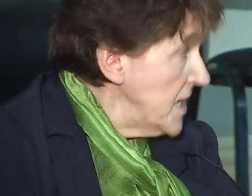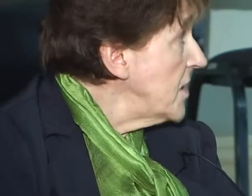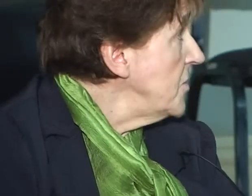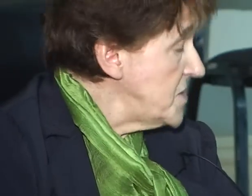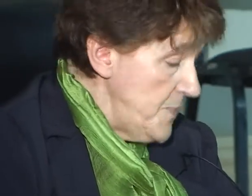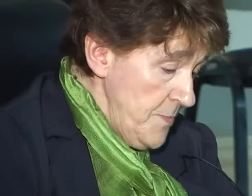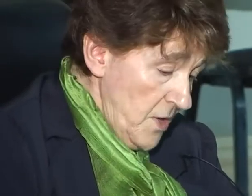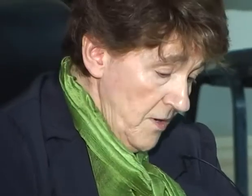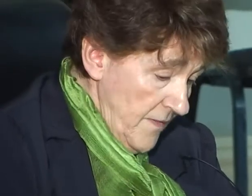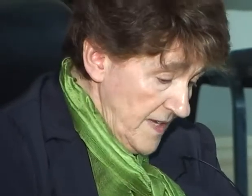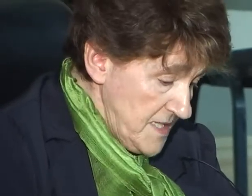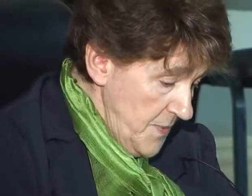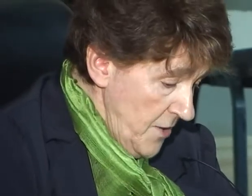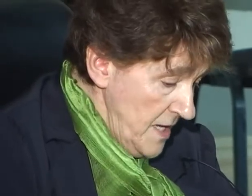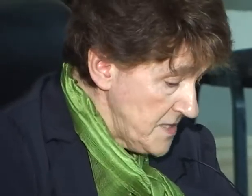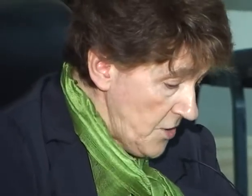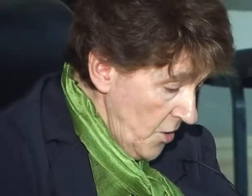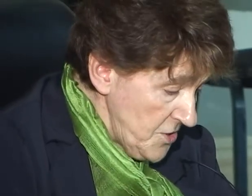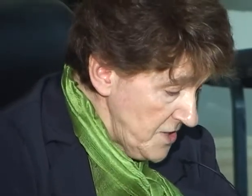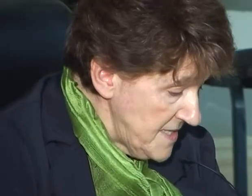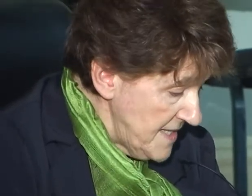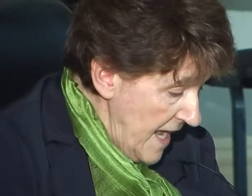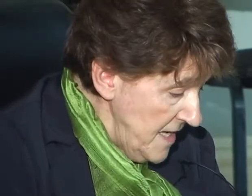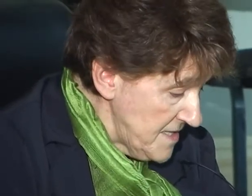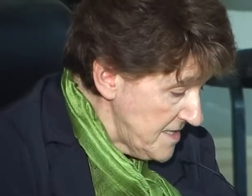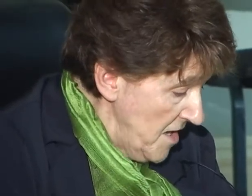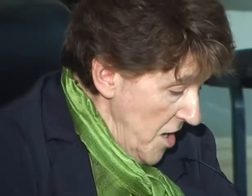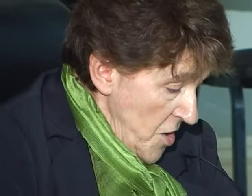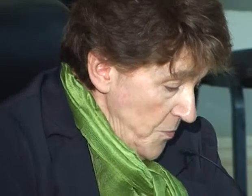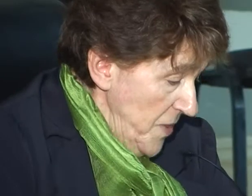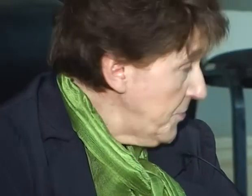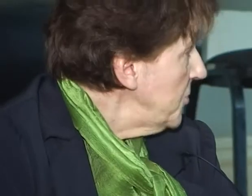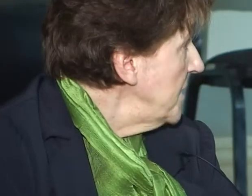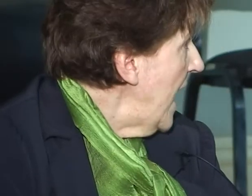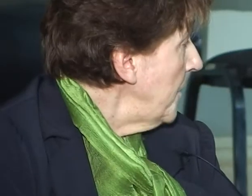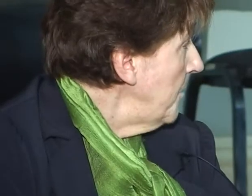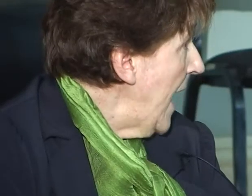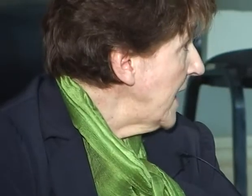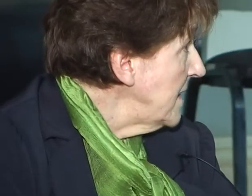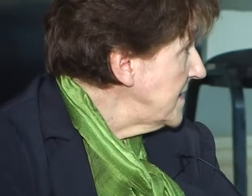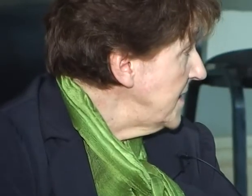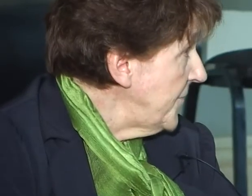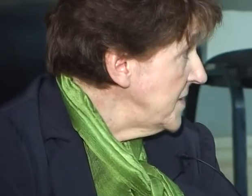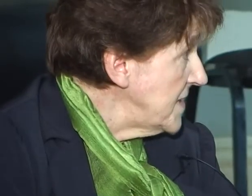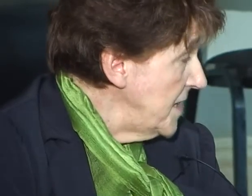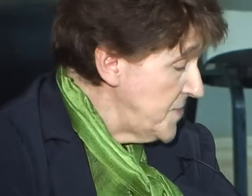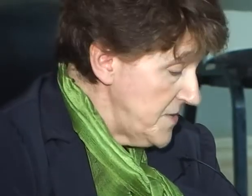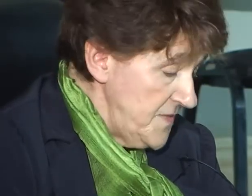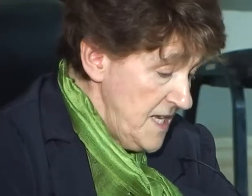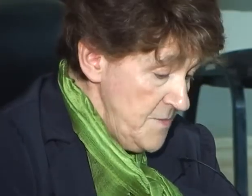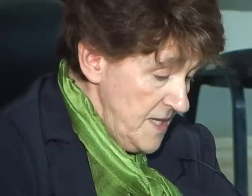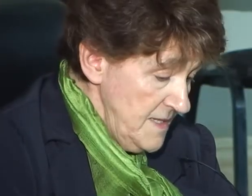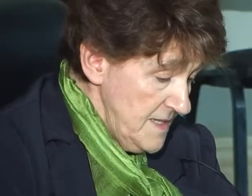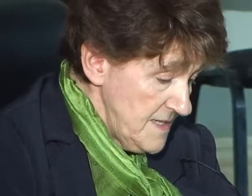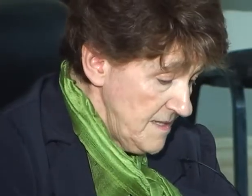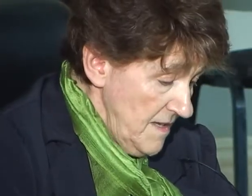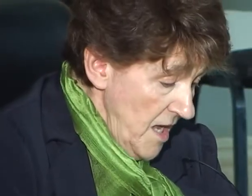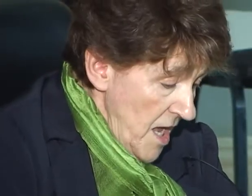It includes people who experience altered states, people who battle different types of demons,